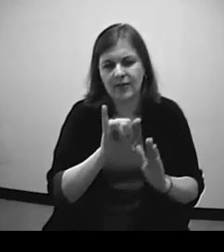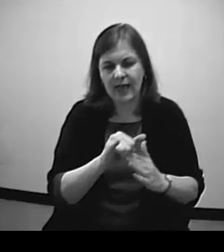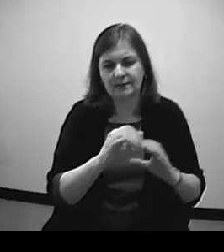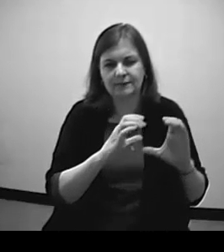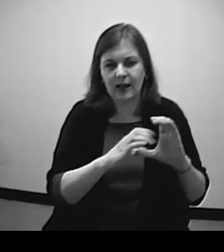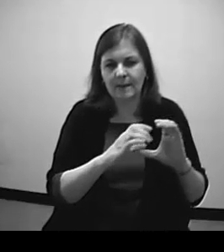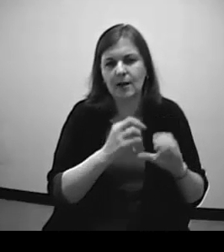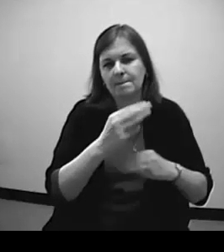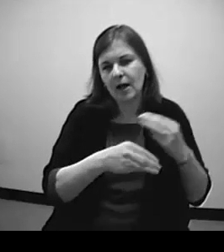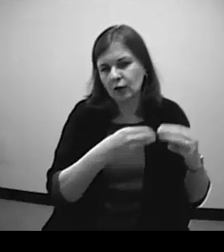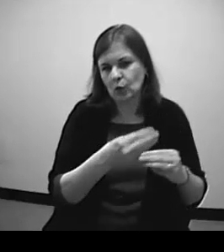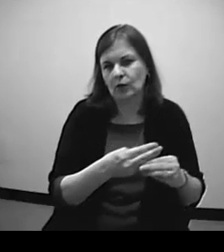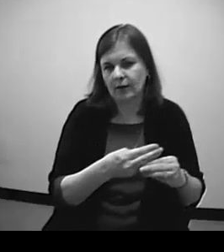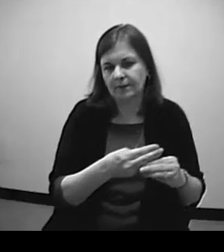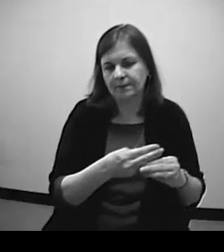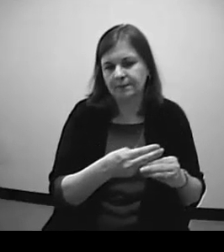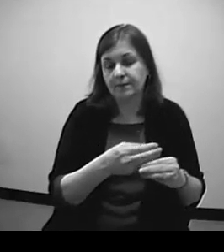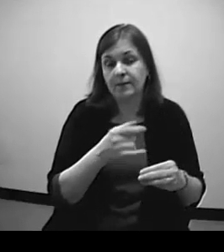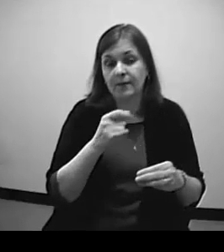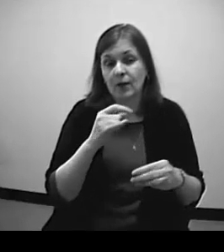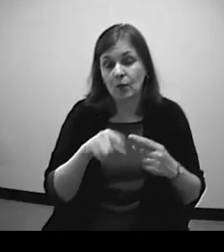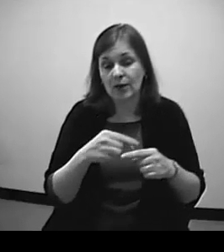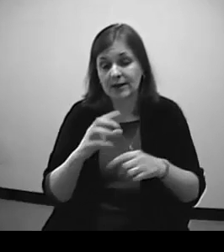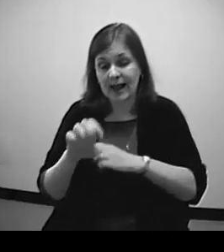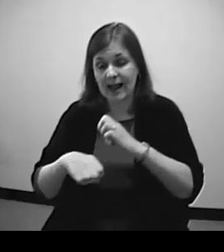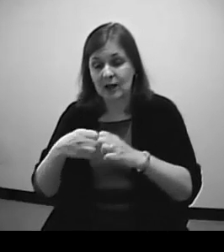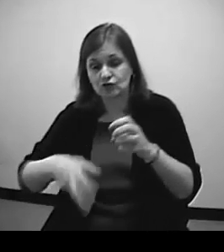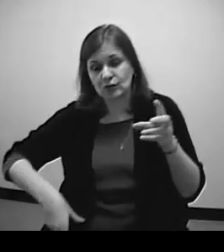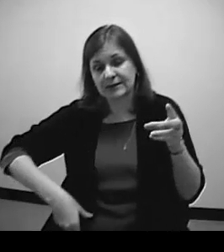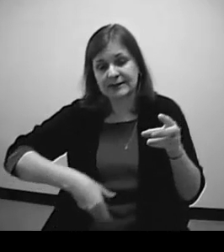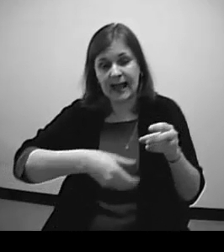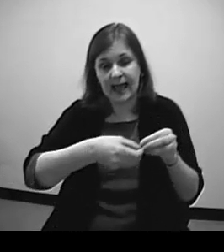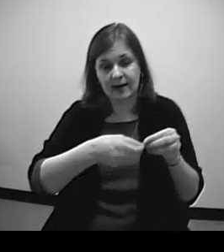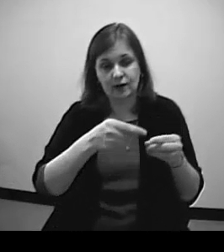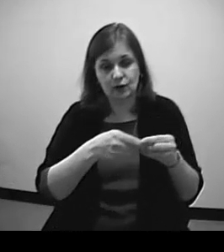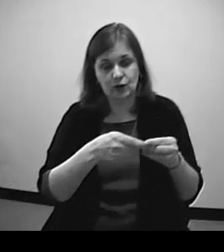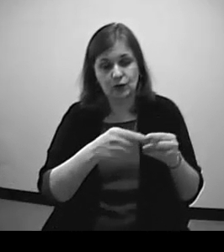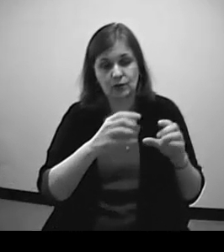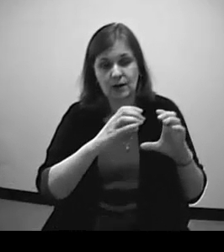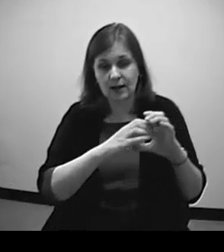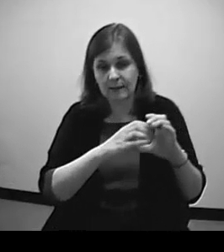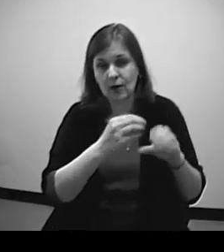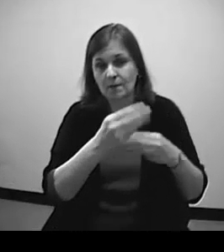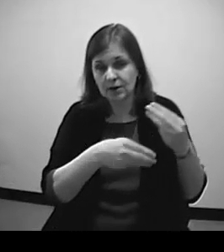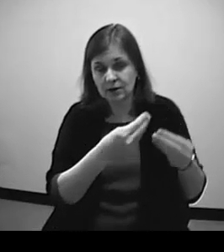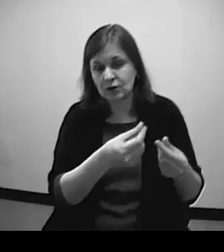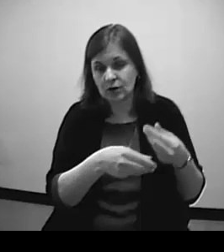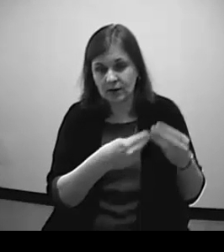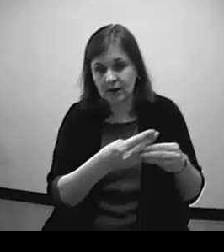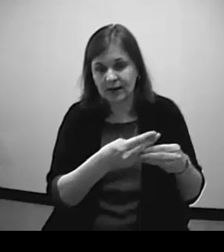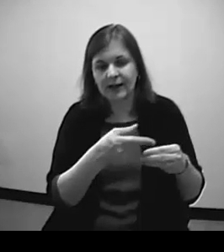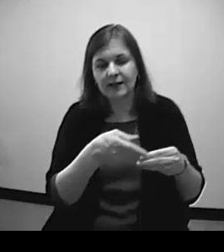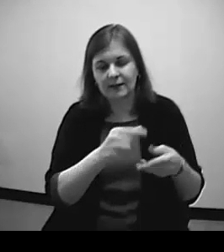charge of the compound and molecule so by adding an extra electron you have made it more